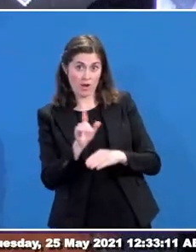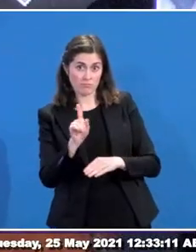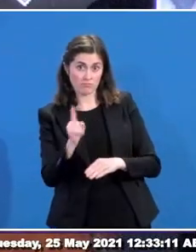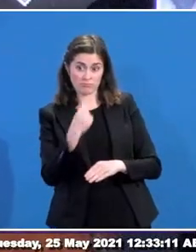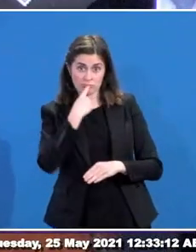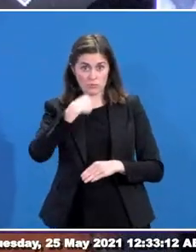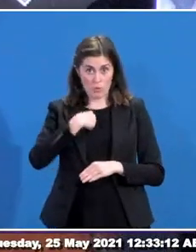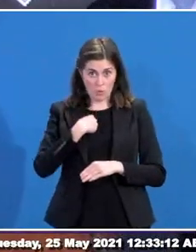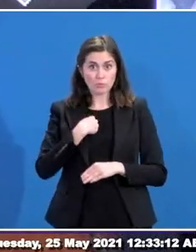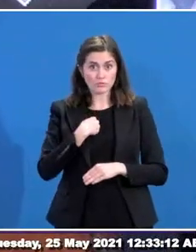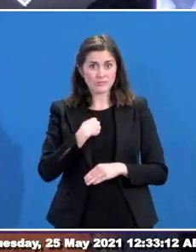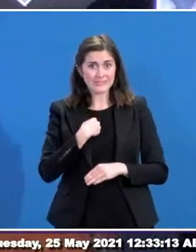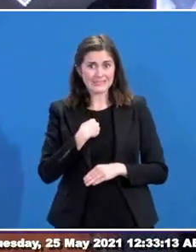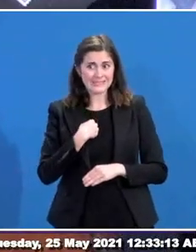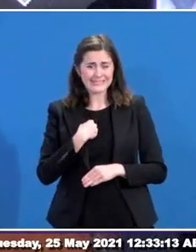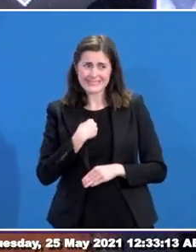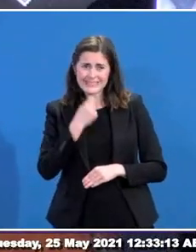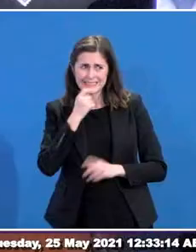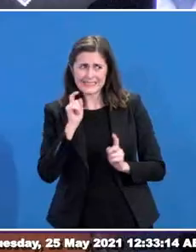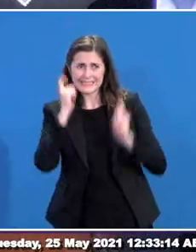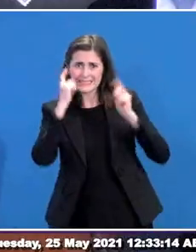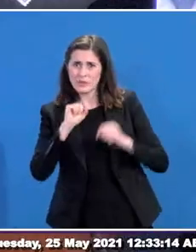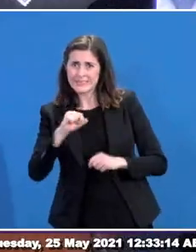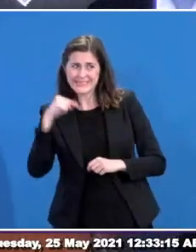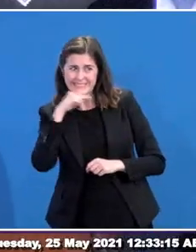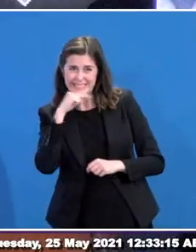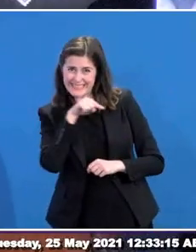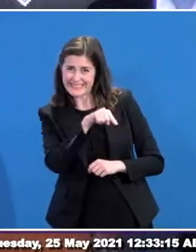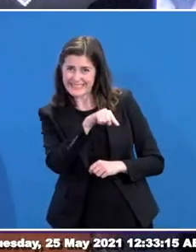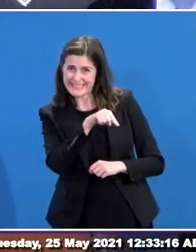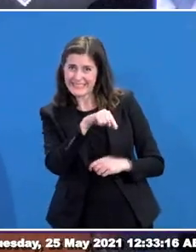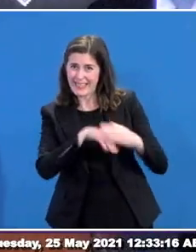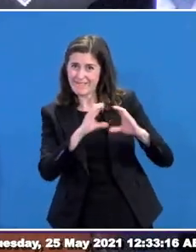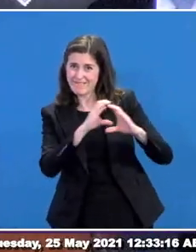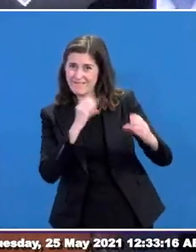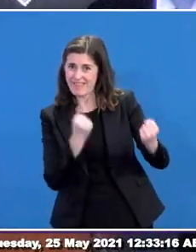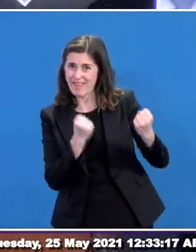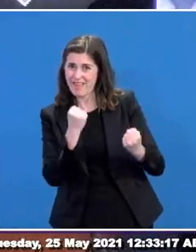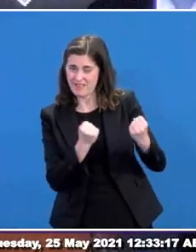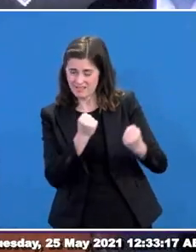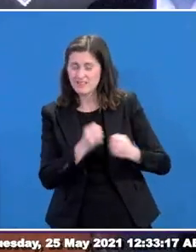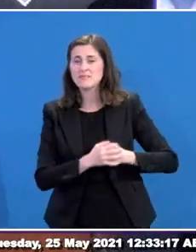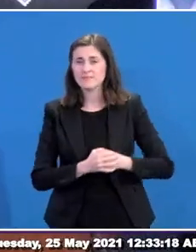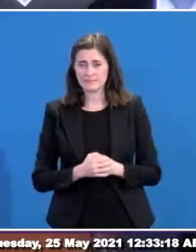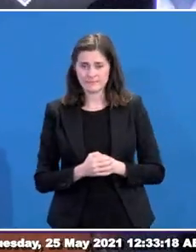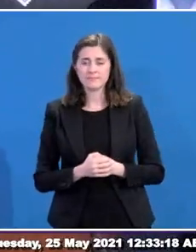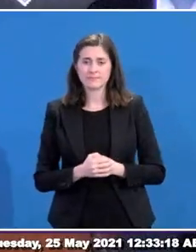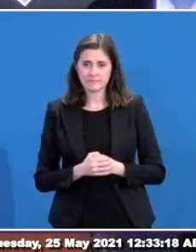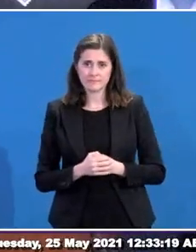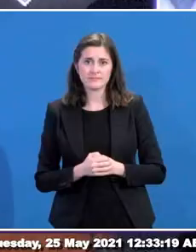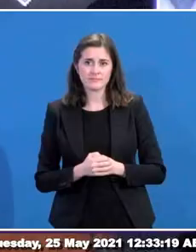concern about Carl at that time and she in the course of conversations,